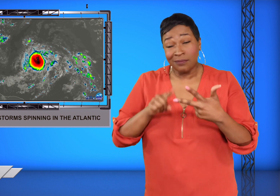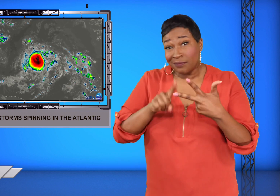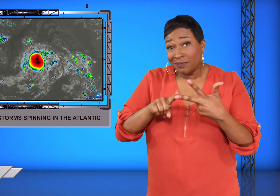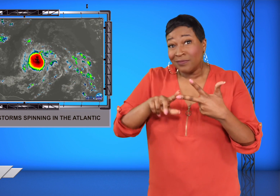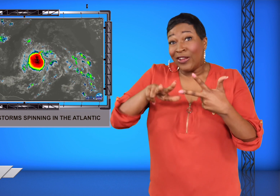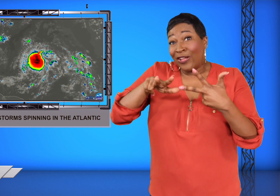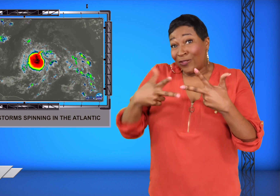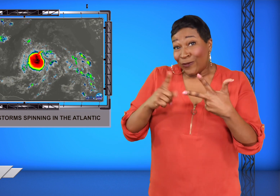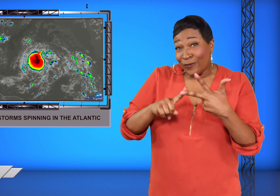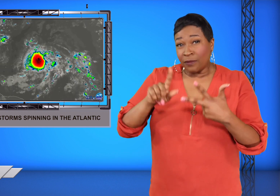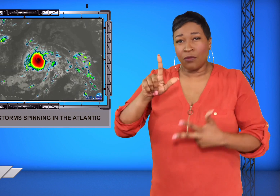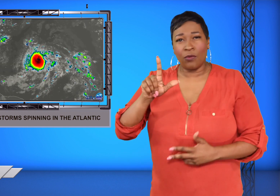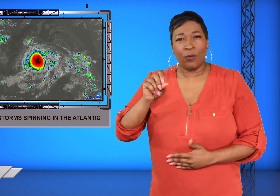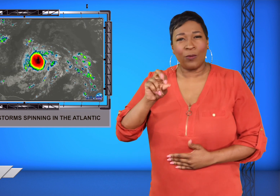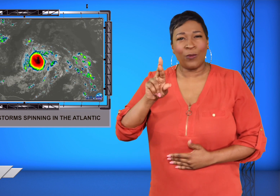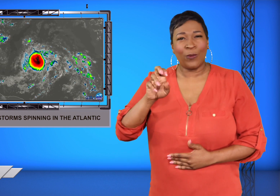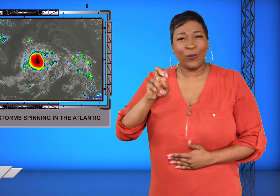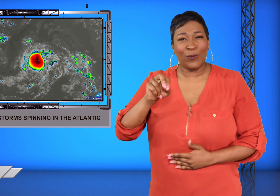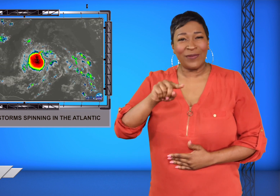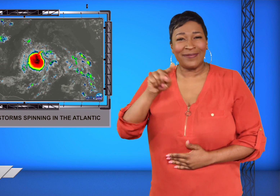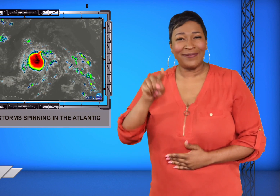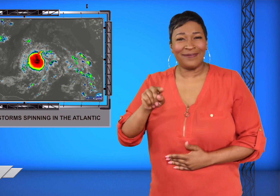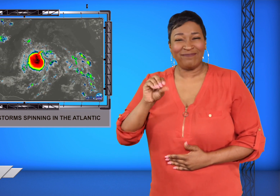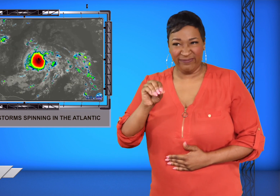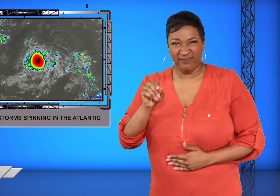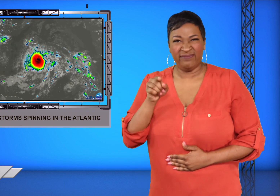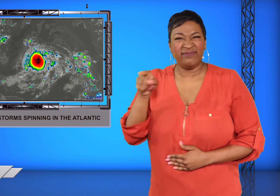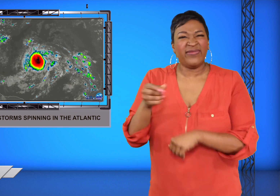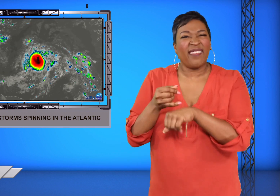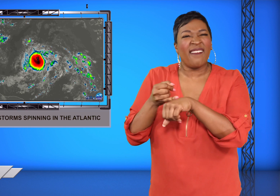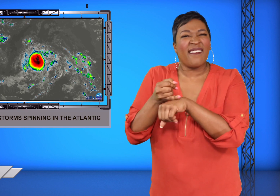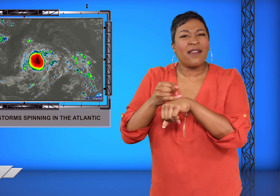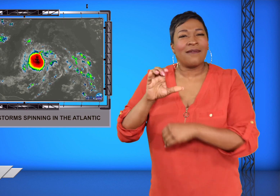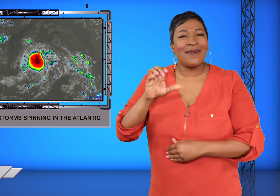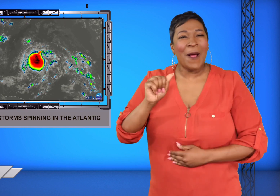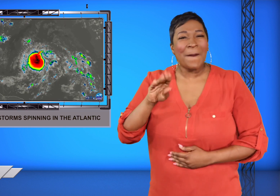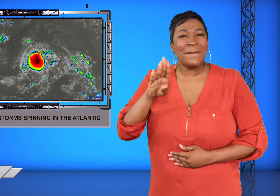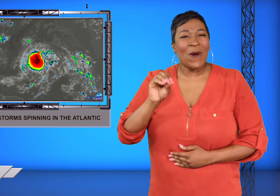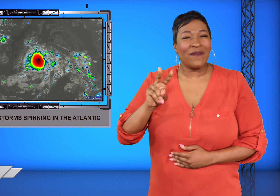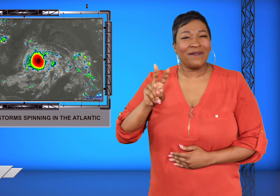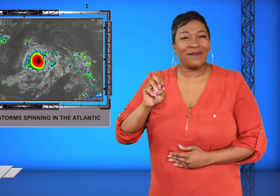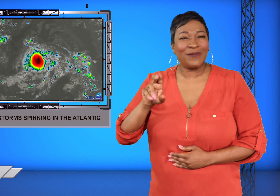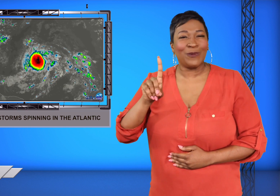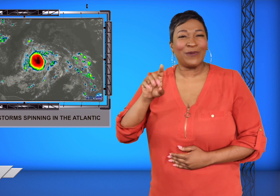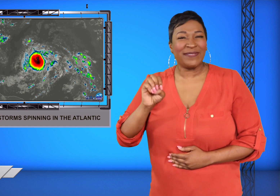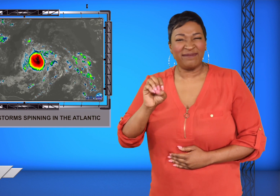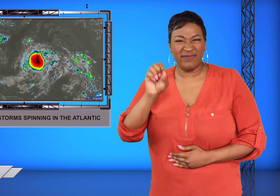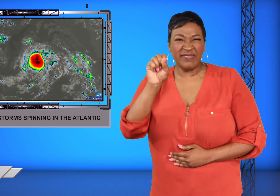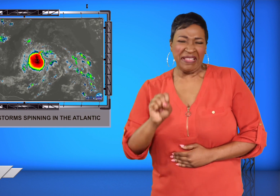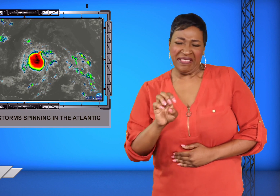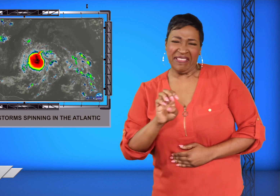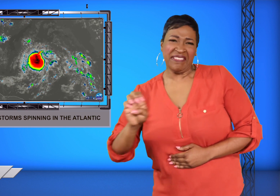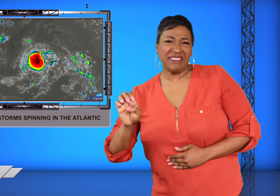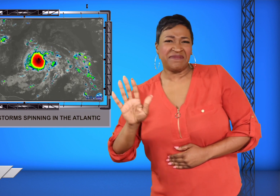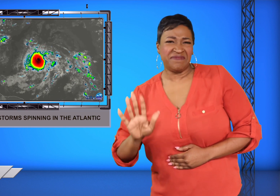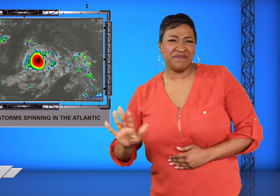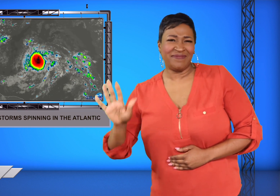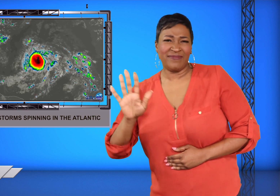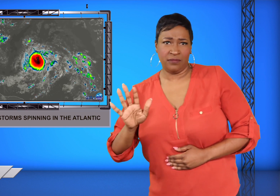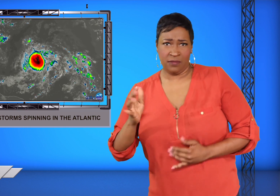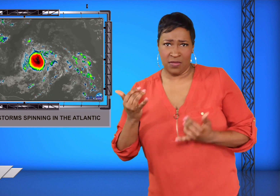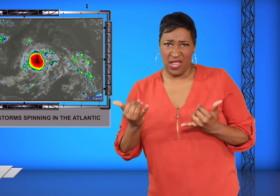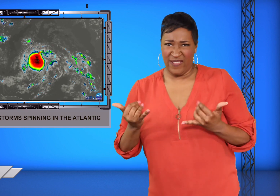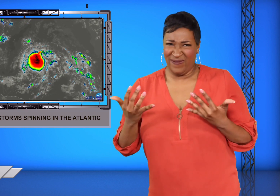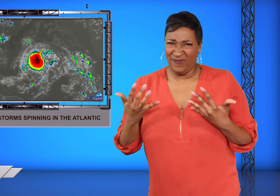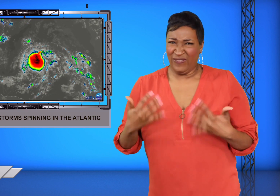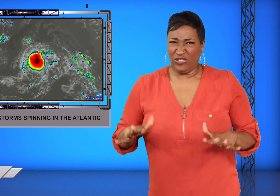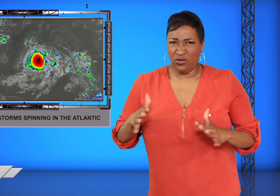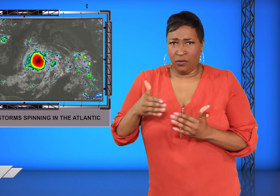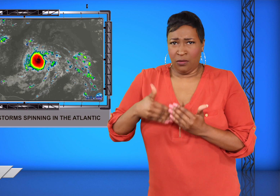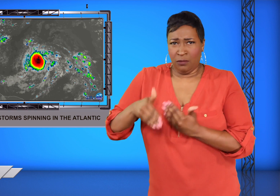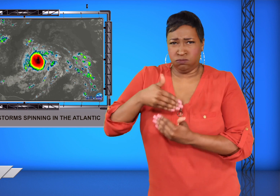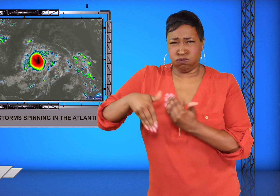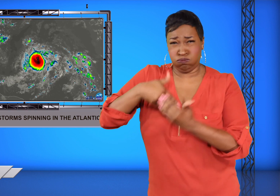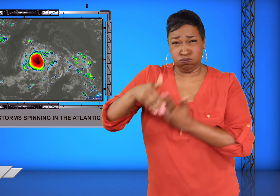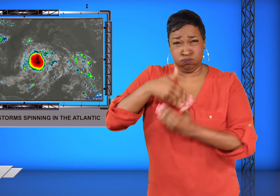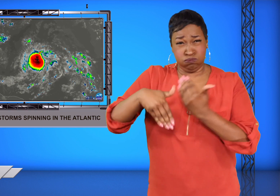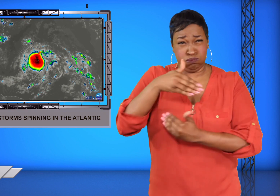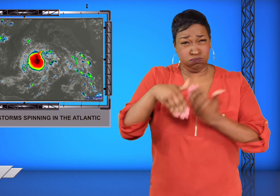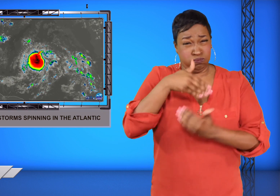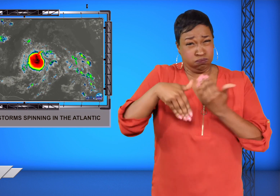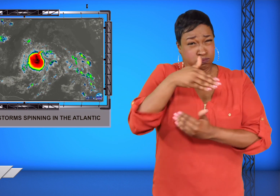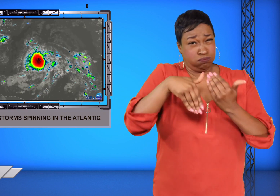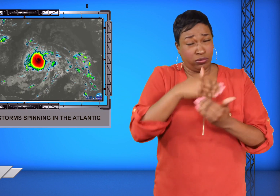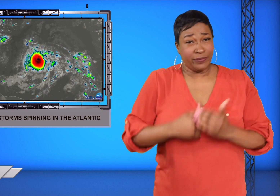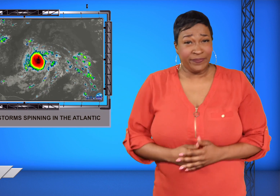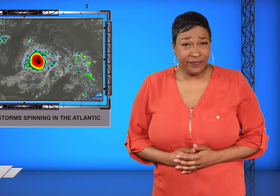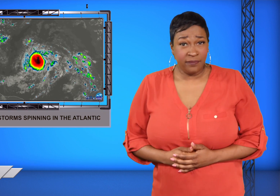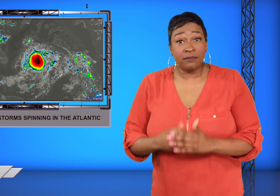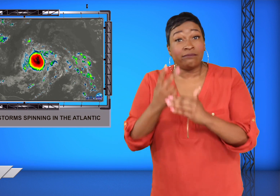And Tropical Storm Lorenzo has formed southeast of the Cabo Verde Islands.